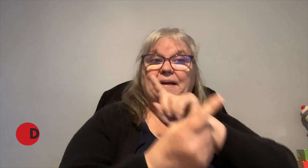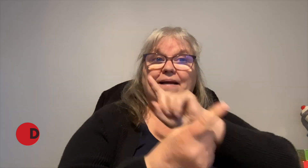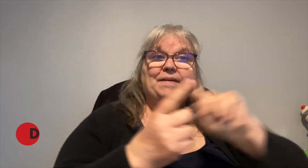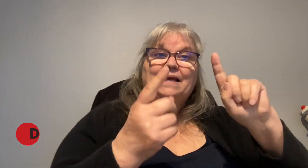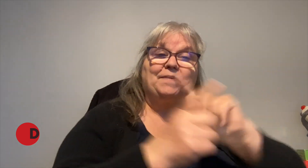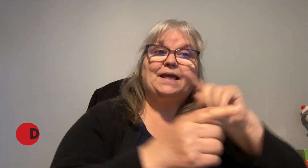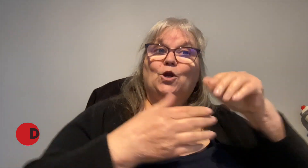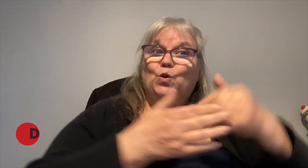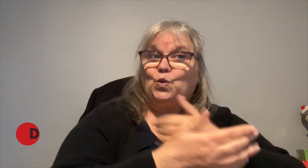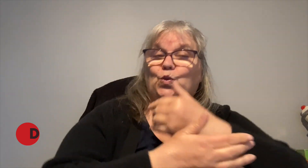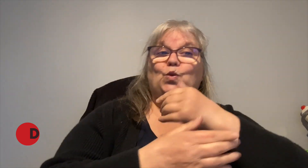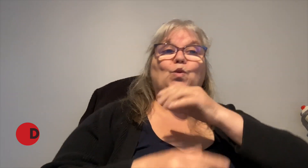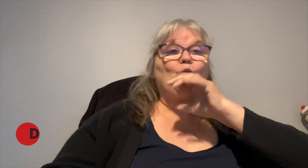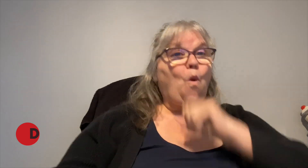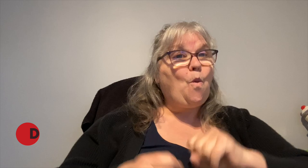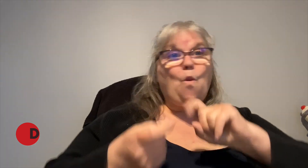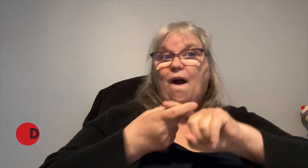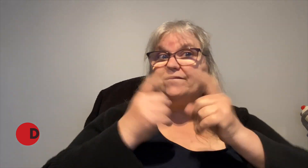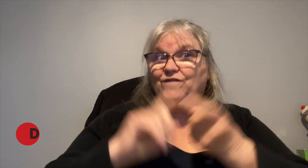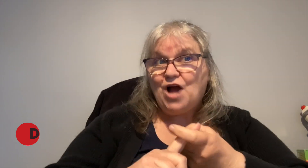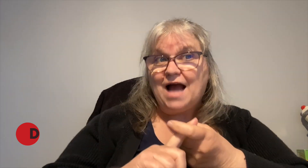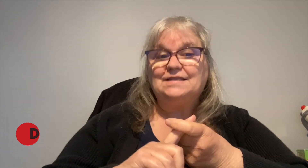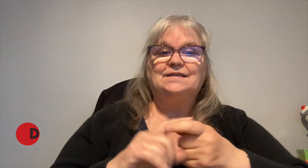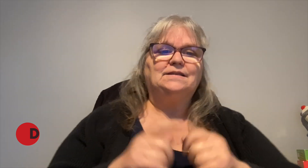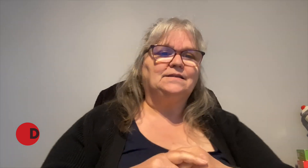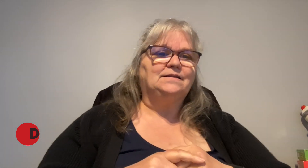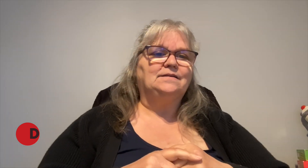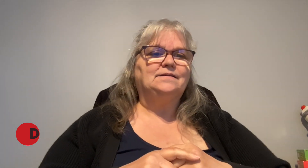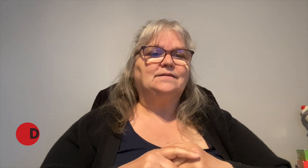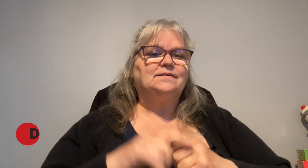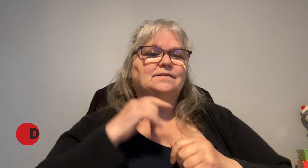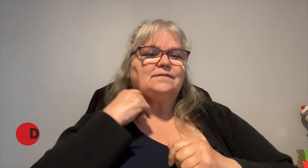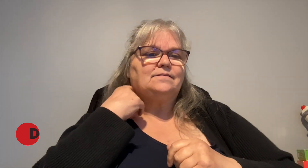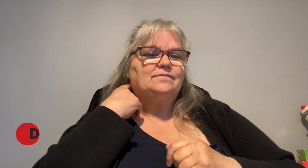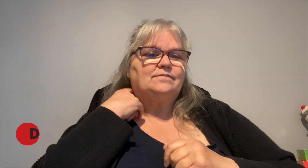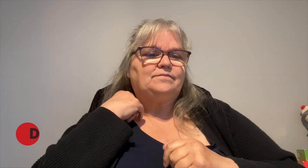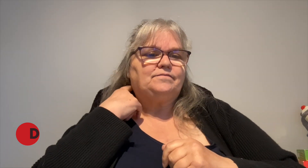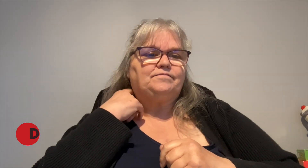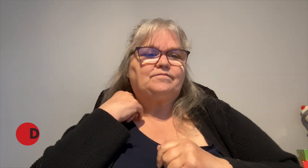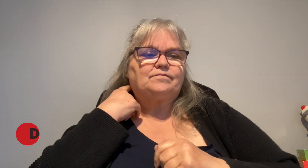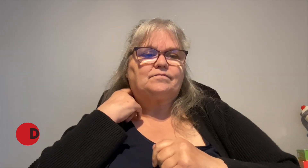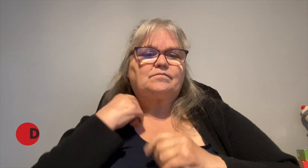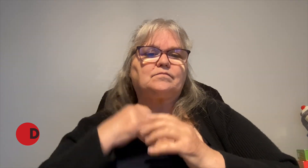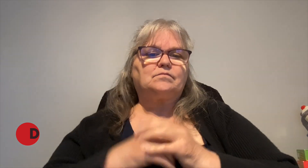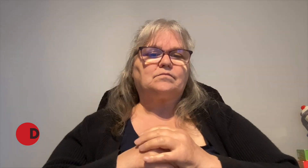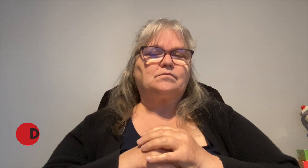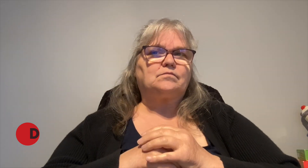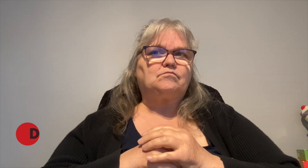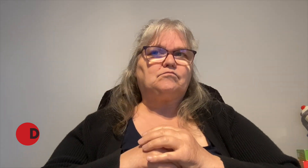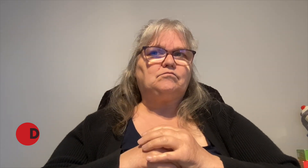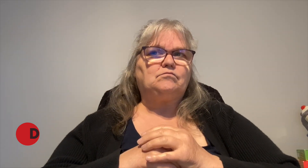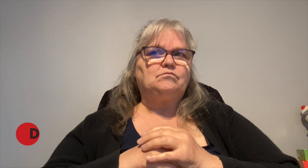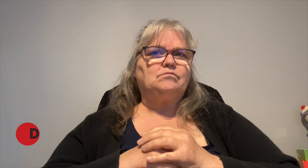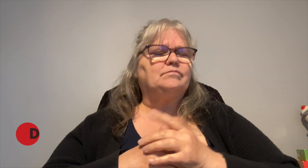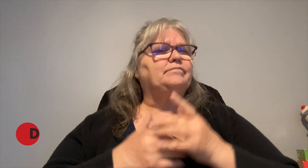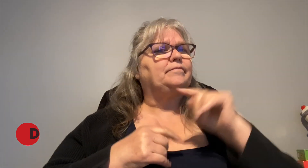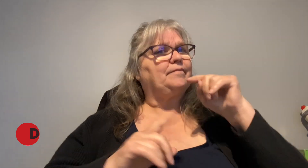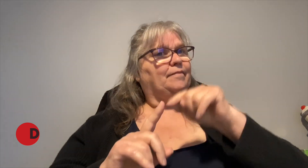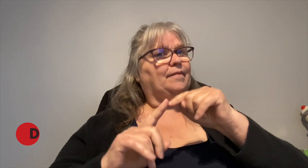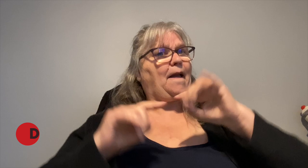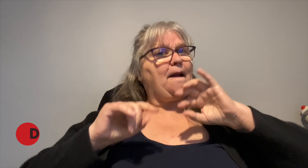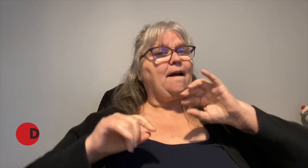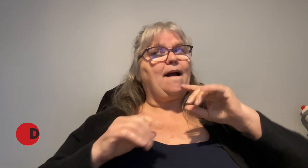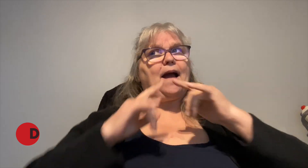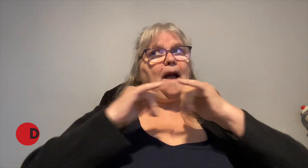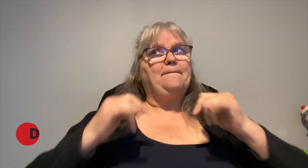meet new and old friends. The benefits of going to Camp